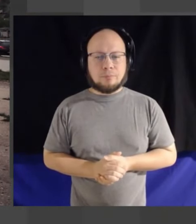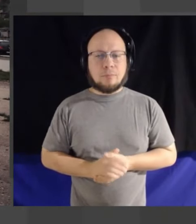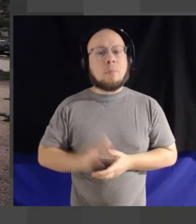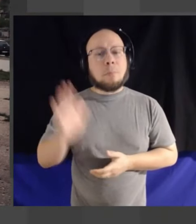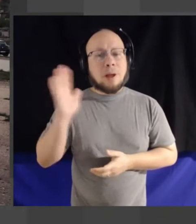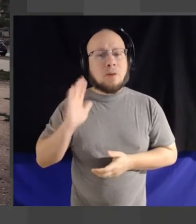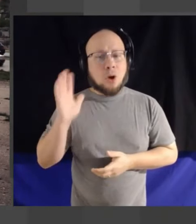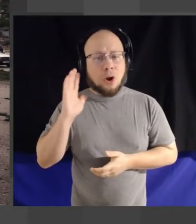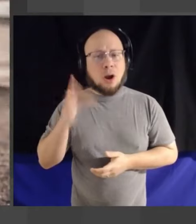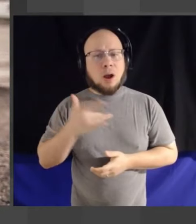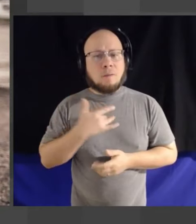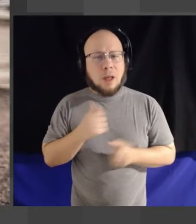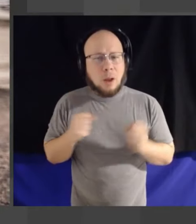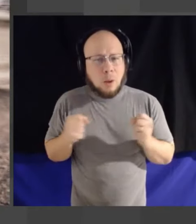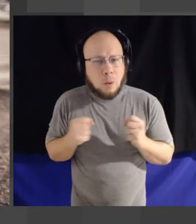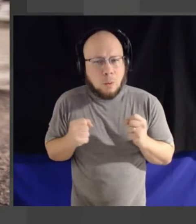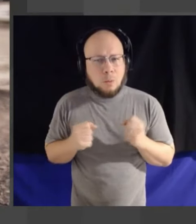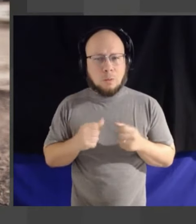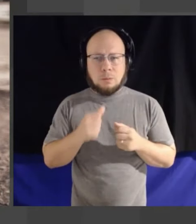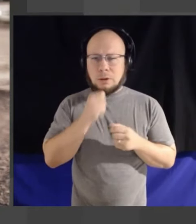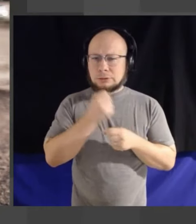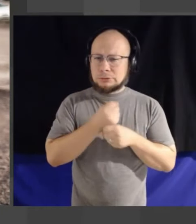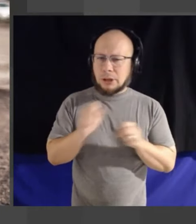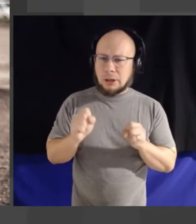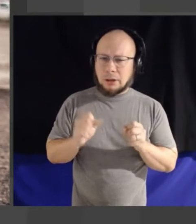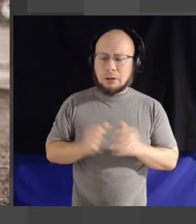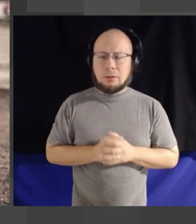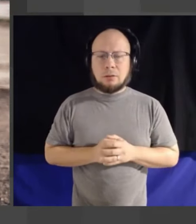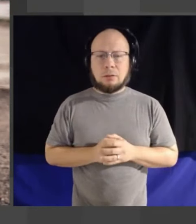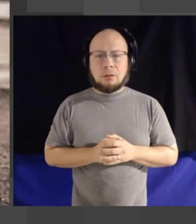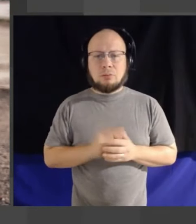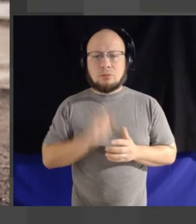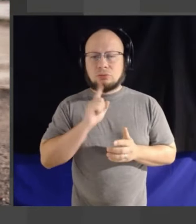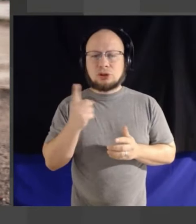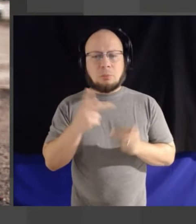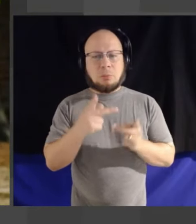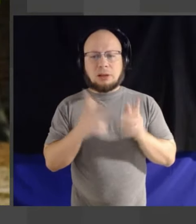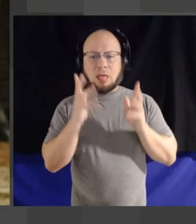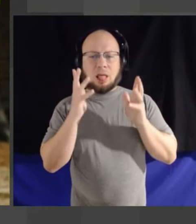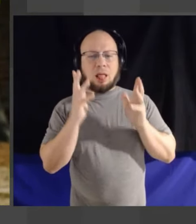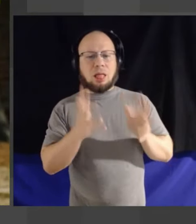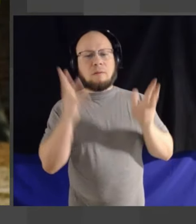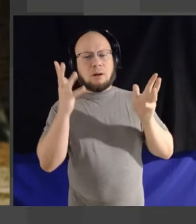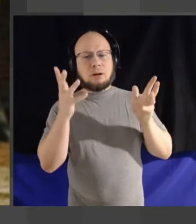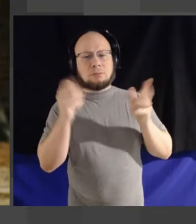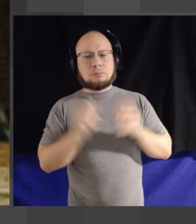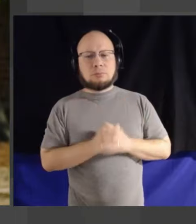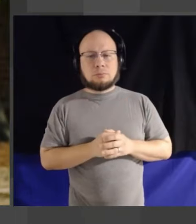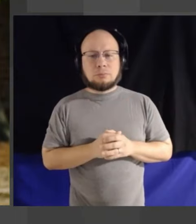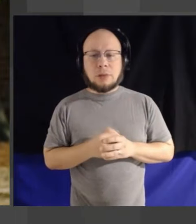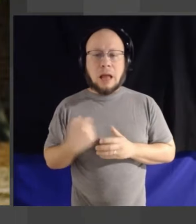WELL BEFORE THE AREA FELT VERY COLD AND UNSAFE. BASICALLY IT WAS JUST AN